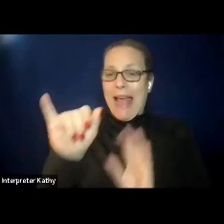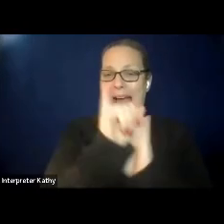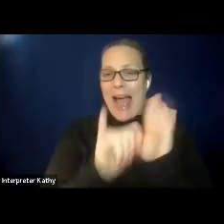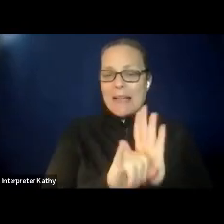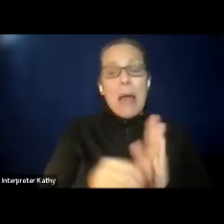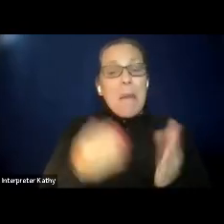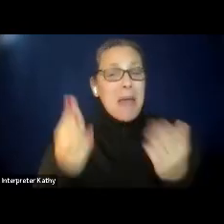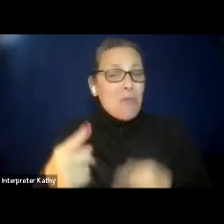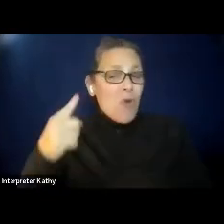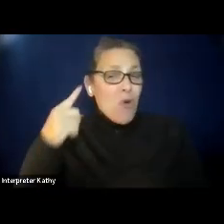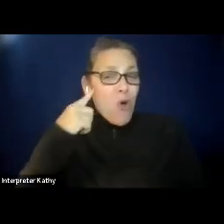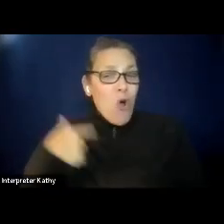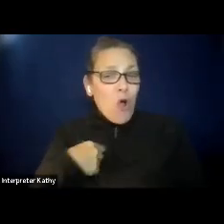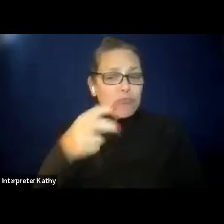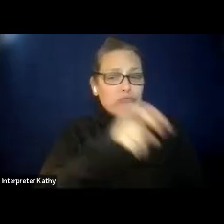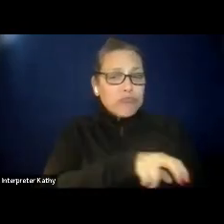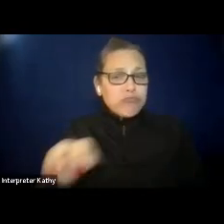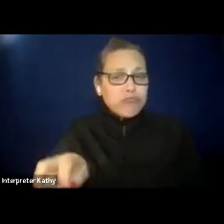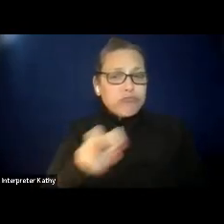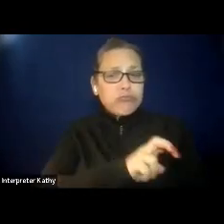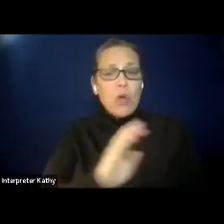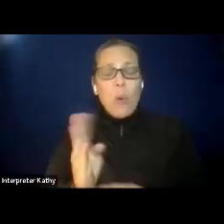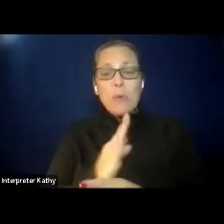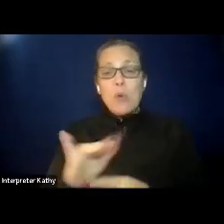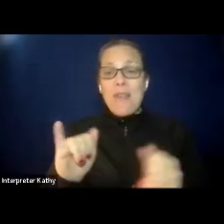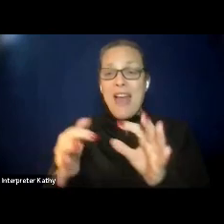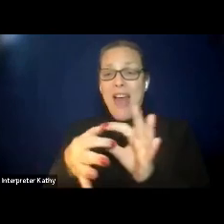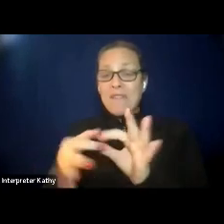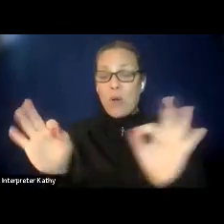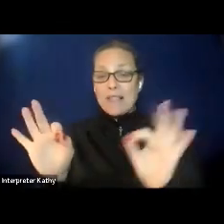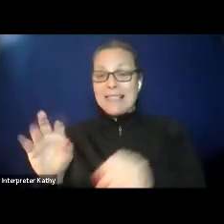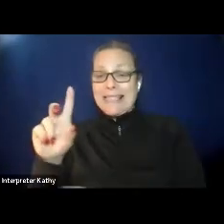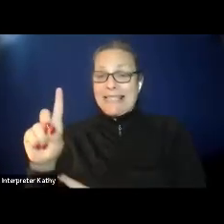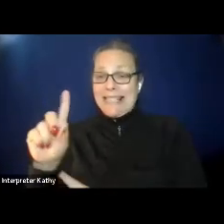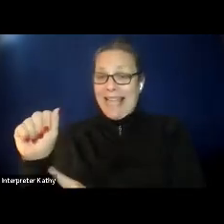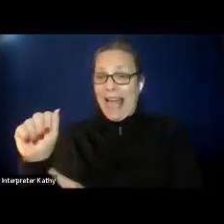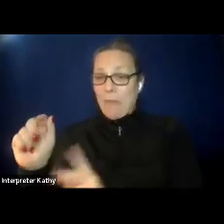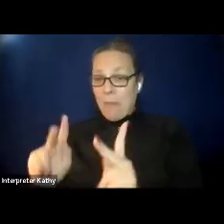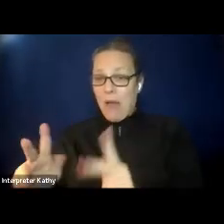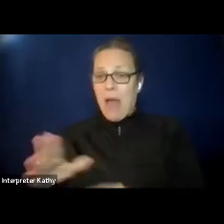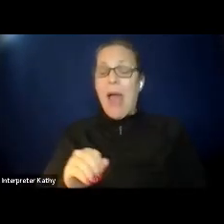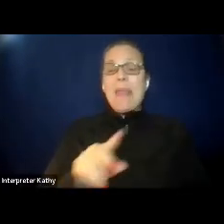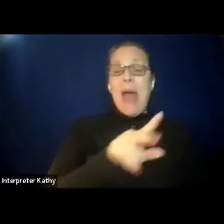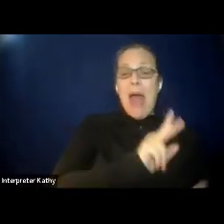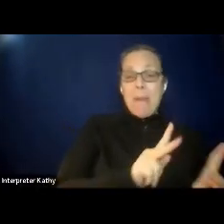really does impact all of us. So I'll just briefly talk about disability identity. You may have heard me